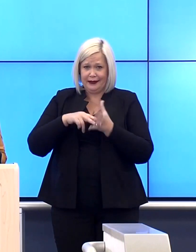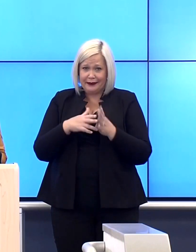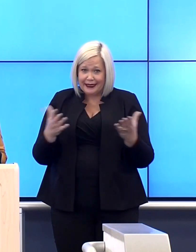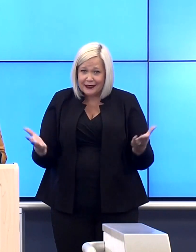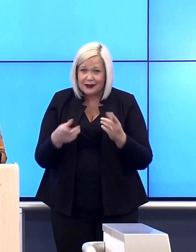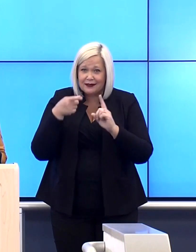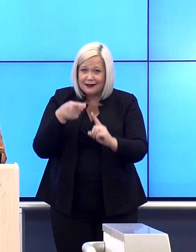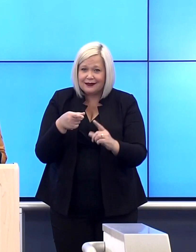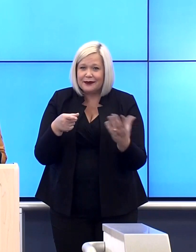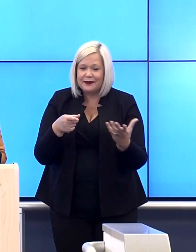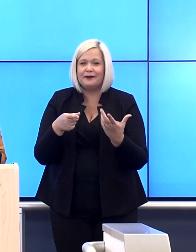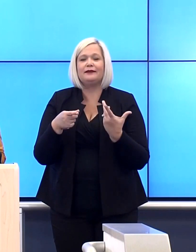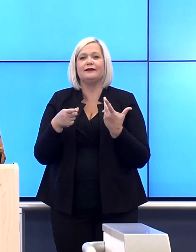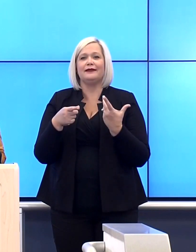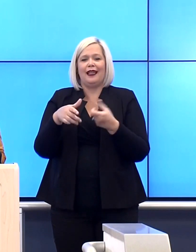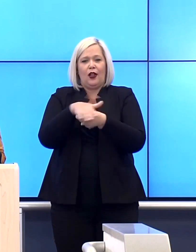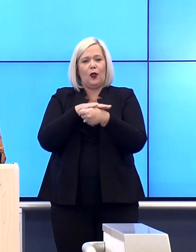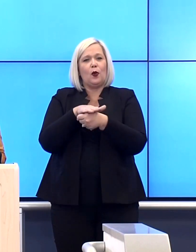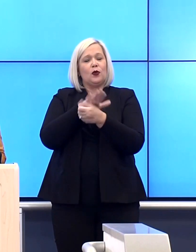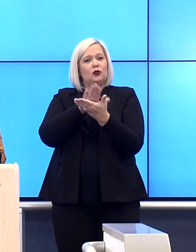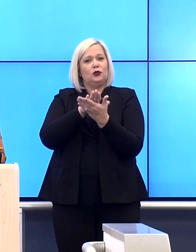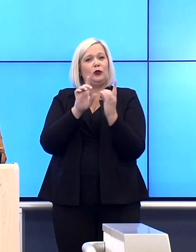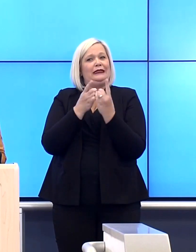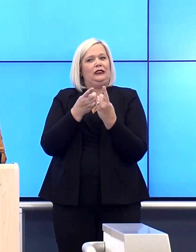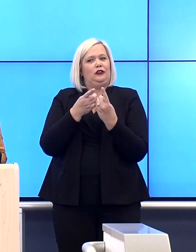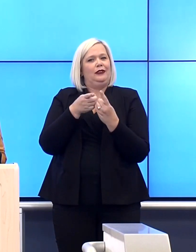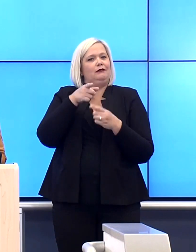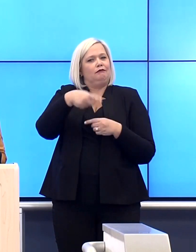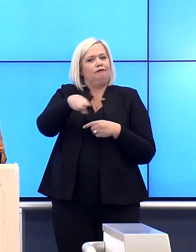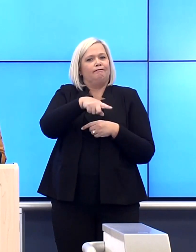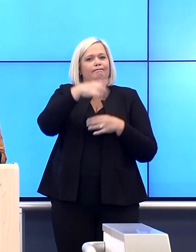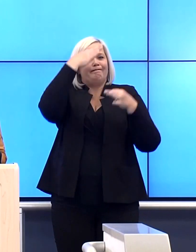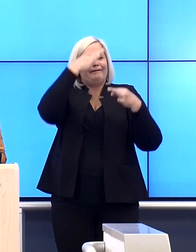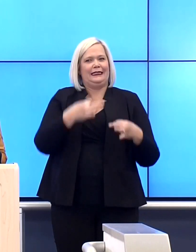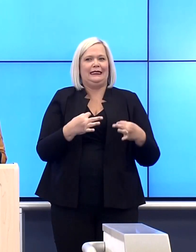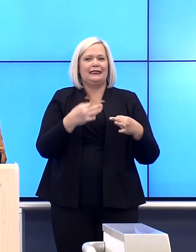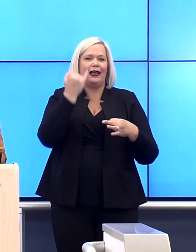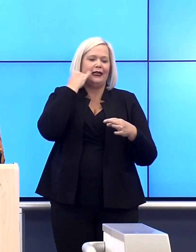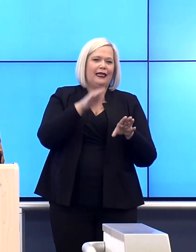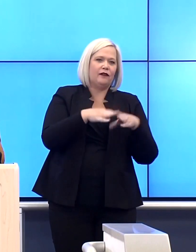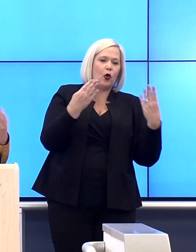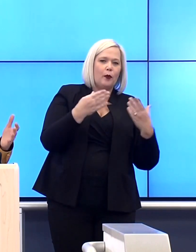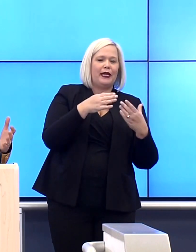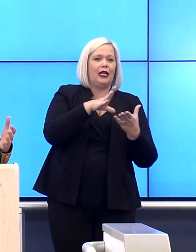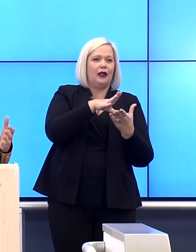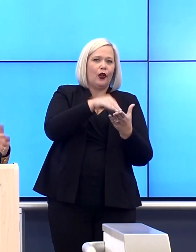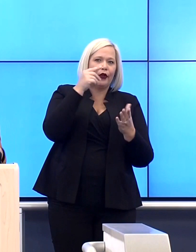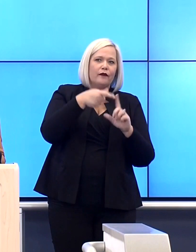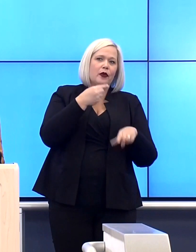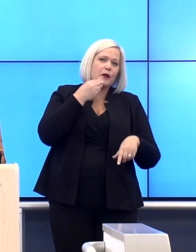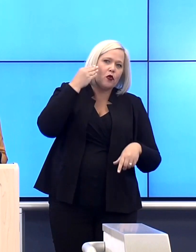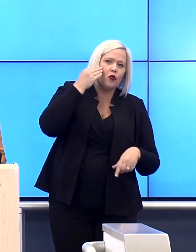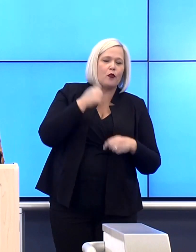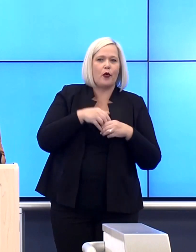GRADES. ALL OF THAT BEING SAID, ALL OF THAT BEING SAID, CERTAINLY THE LOCAL DISTRICTS CERTAINLY THE LOCAL DISTRICTS STILL HAVE IT IN THEIR AUTHORITY